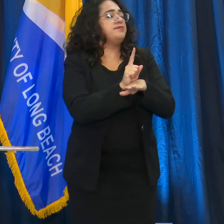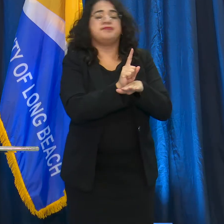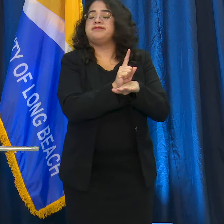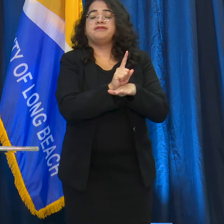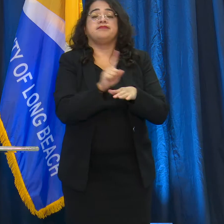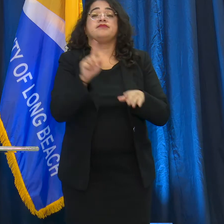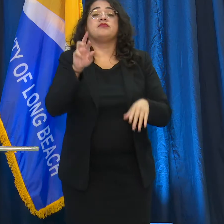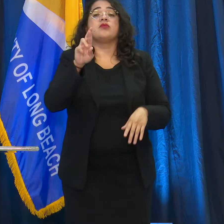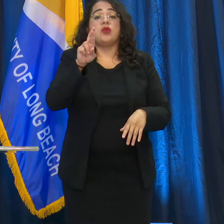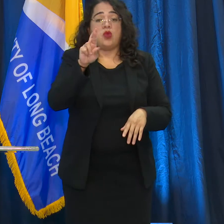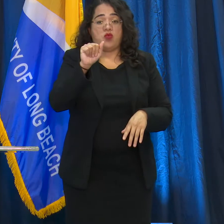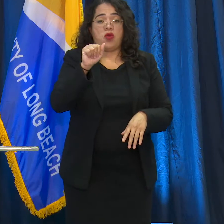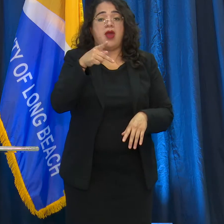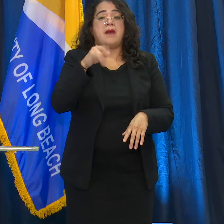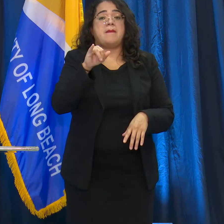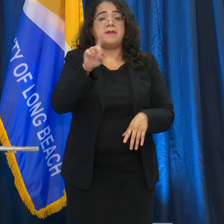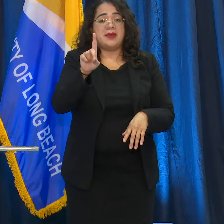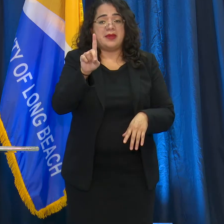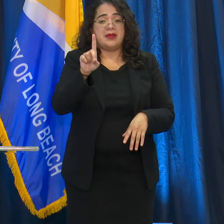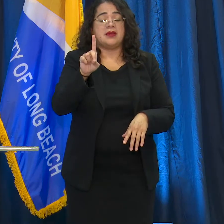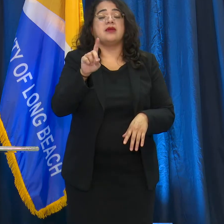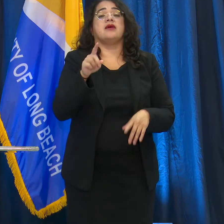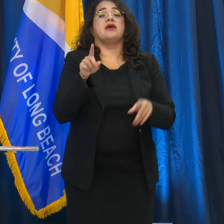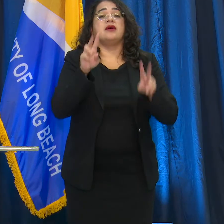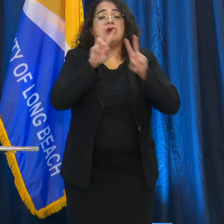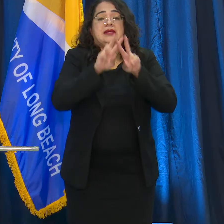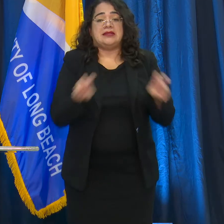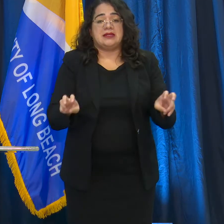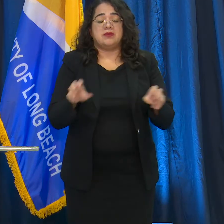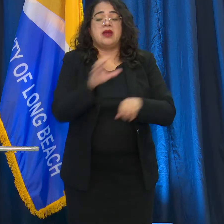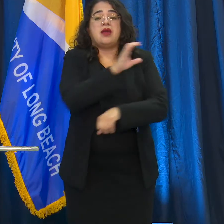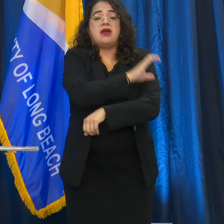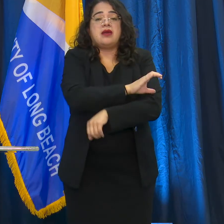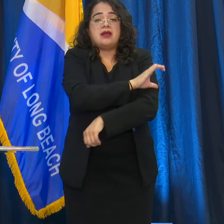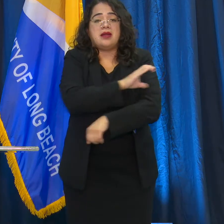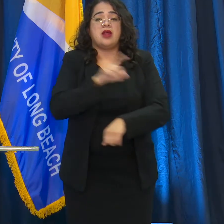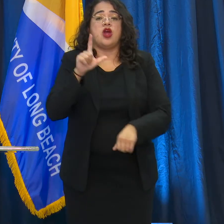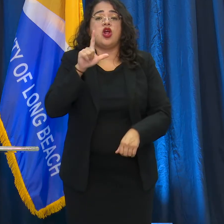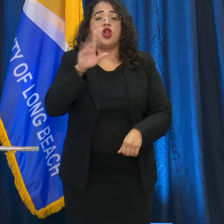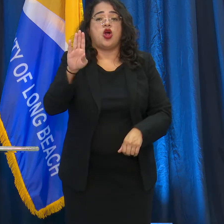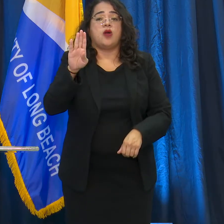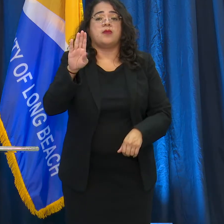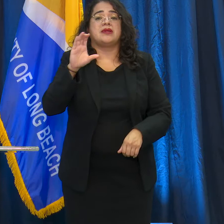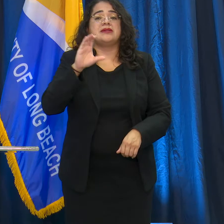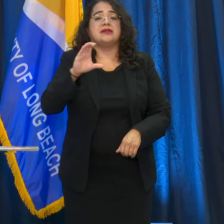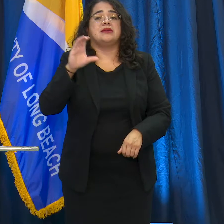Assessment Clinic otherwise known as the RAC, which is at Long Beach City College at the Pacific Coast Campus,